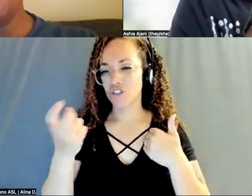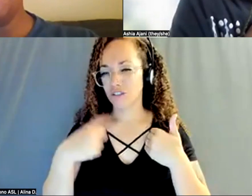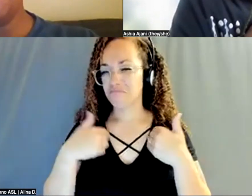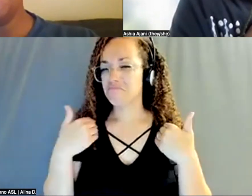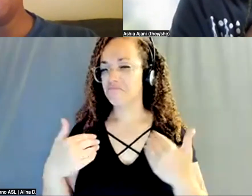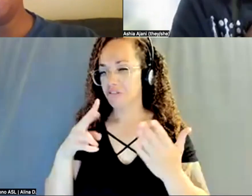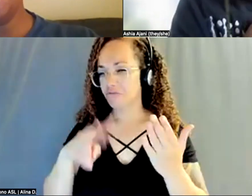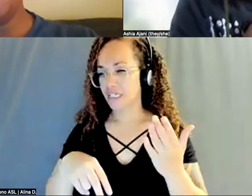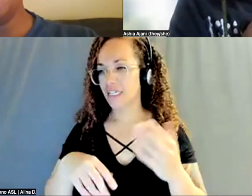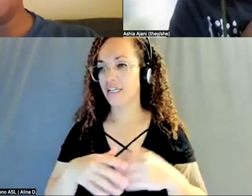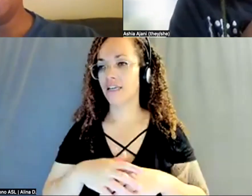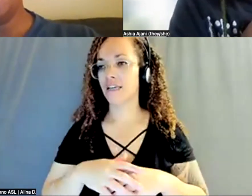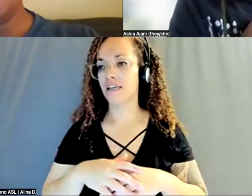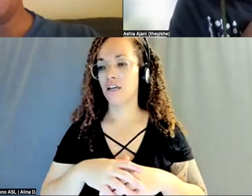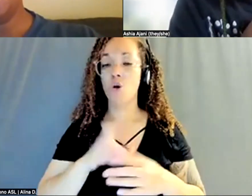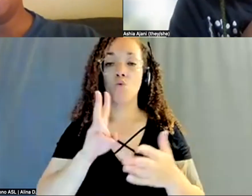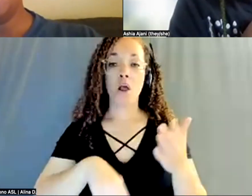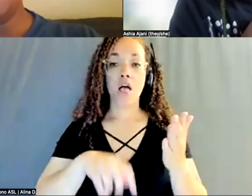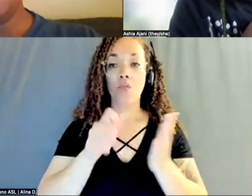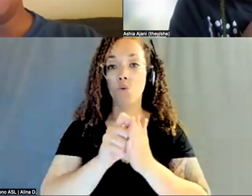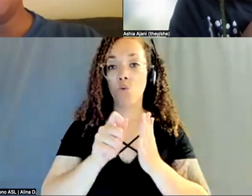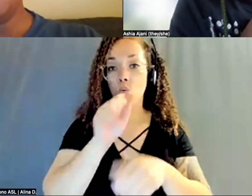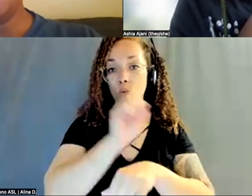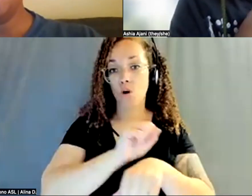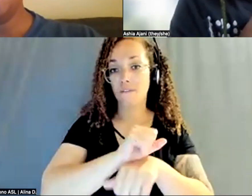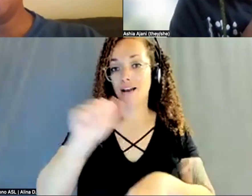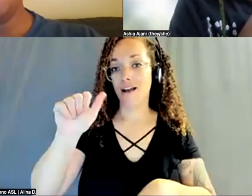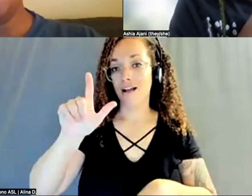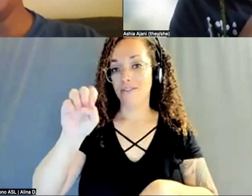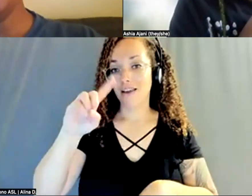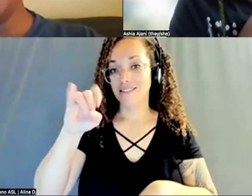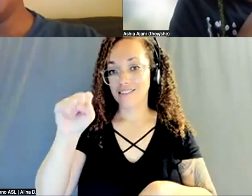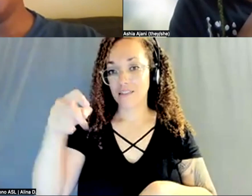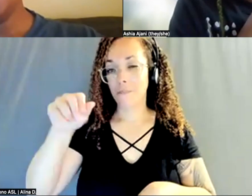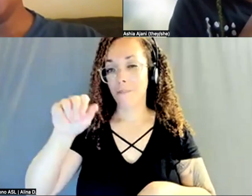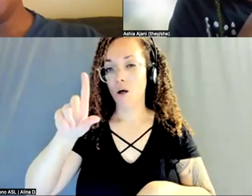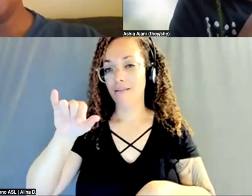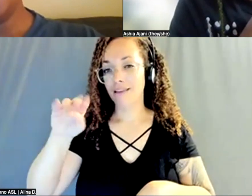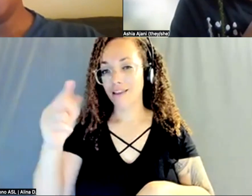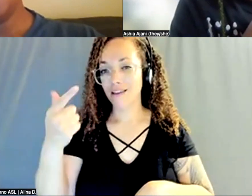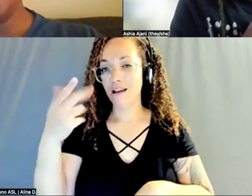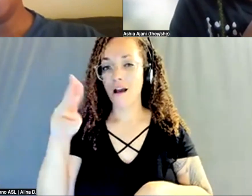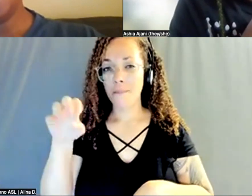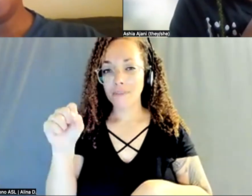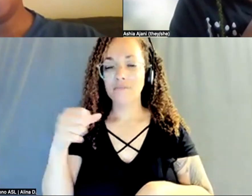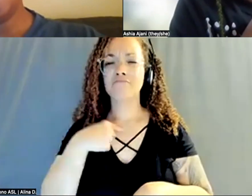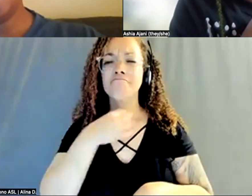I’m enamored by the work of Alexis Pauline Gumbs, and can't wait to dive deeper into y’all’s work. Do y'all have any recommendations of writings of any multiple